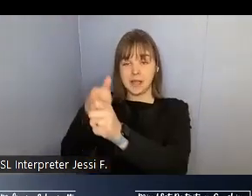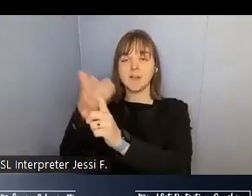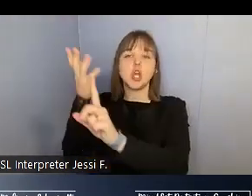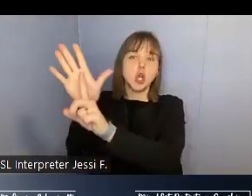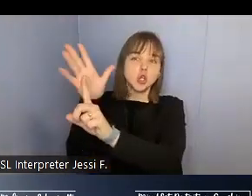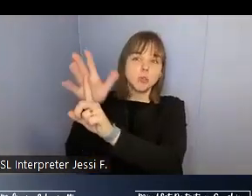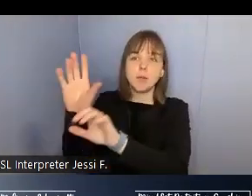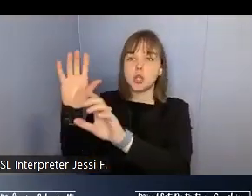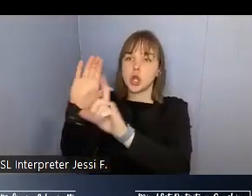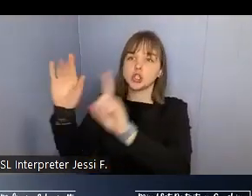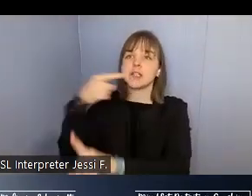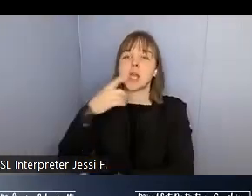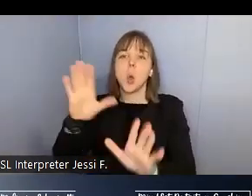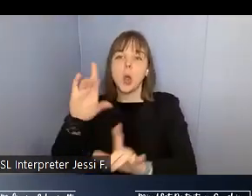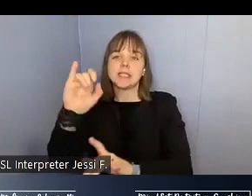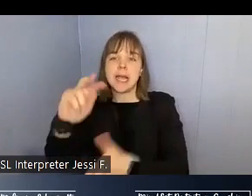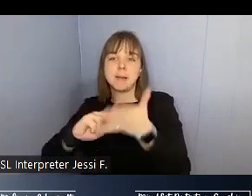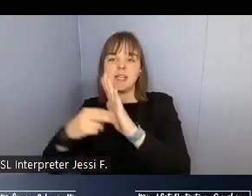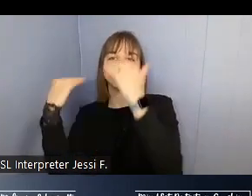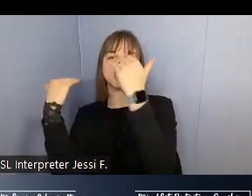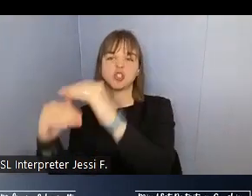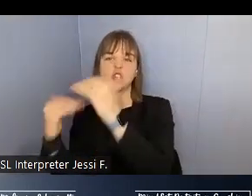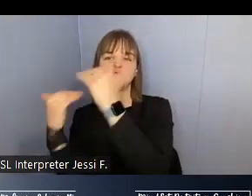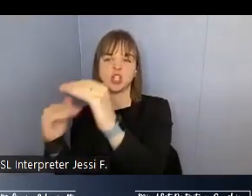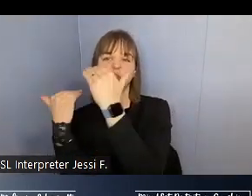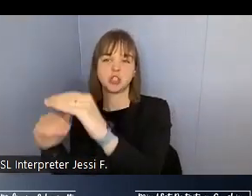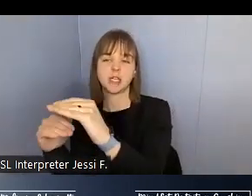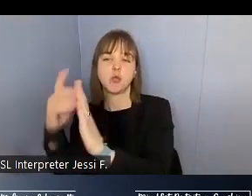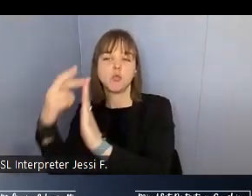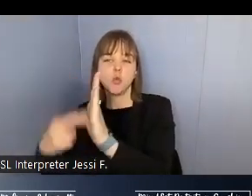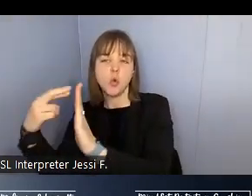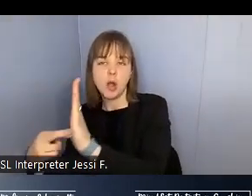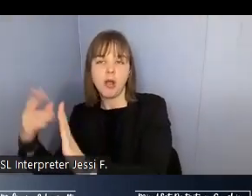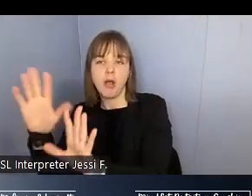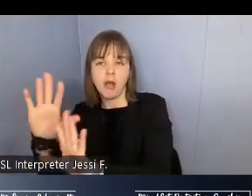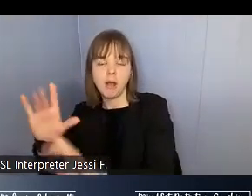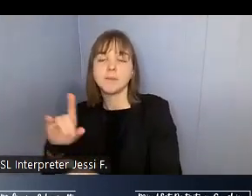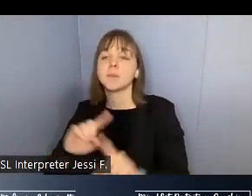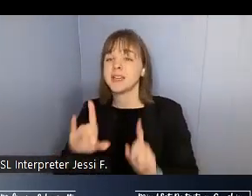to diet, or on or off a diet. And it is now synonymous with weight loss or fat loss.